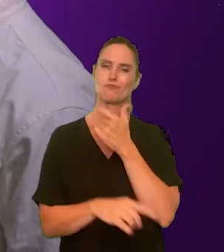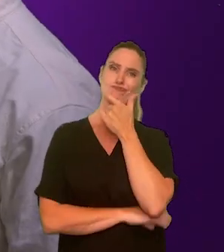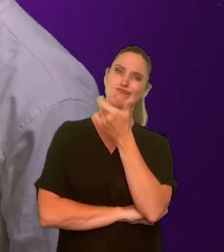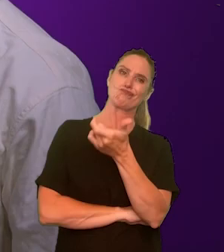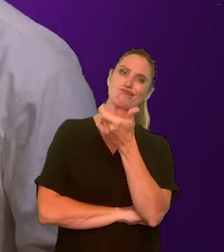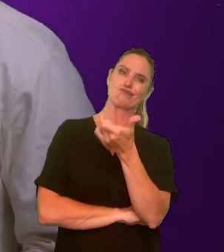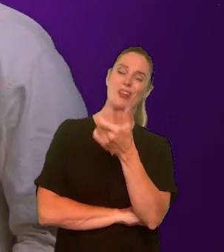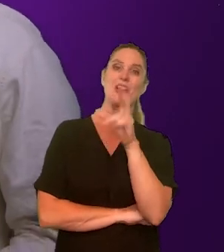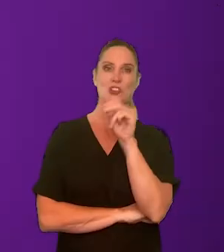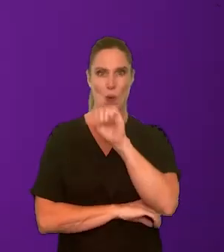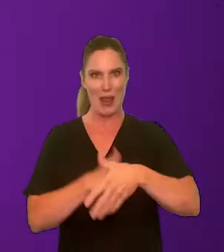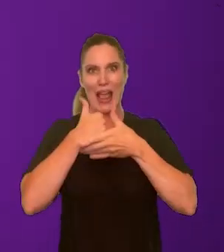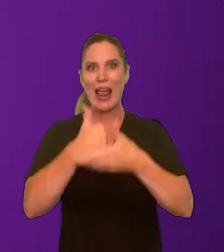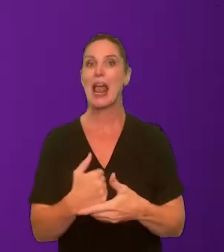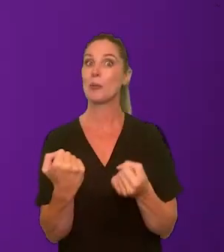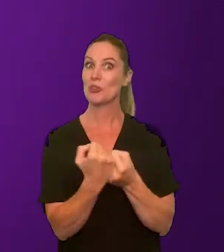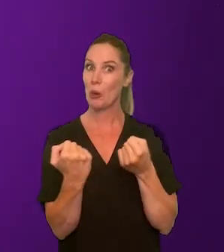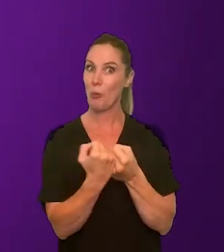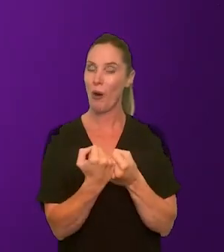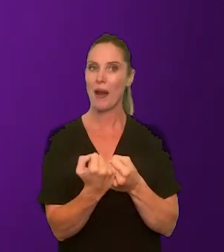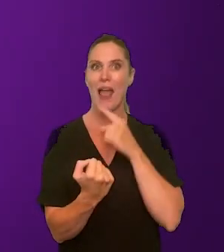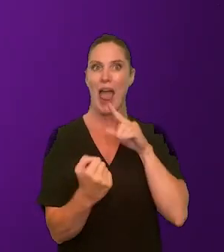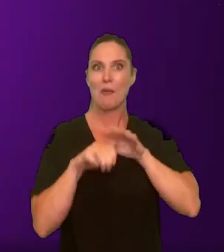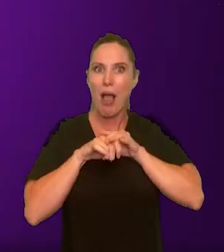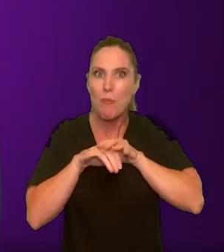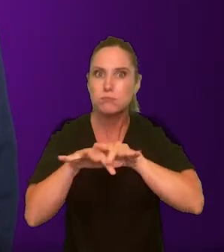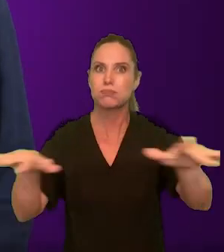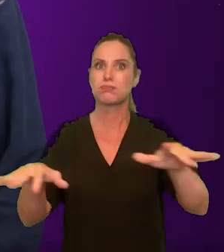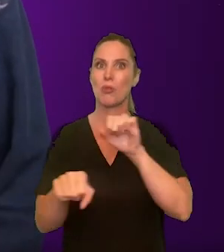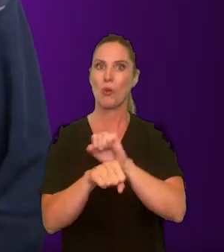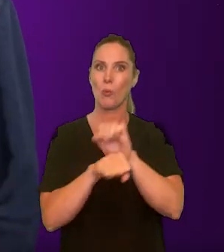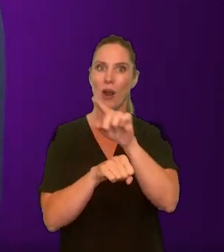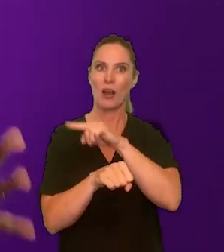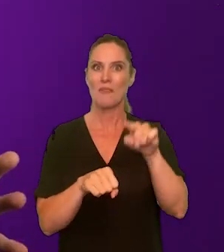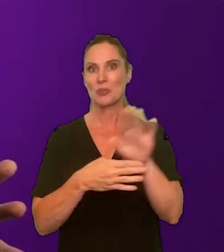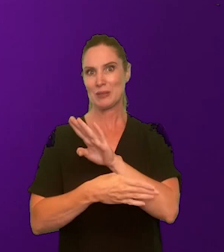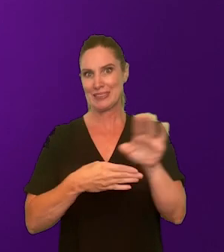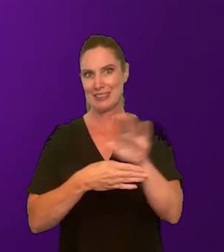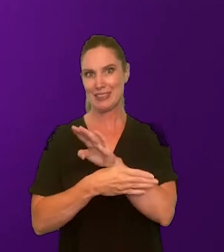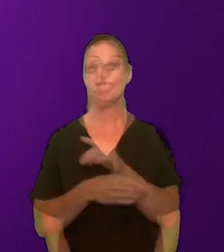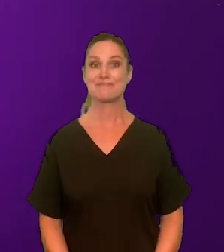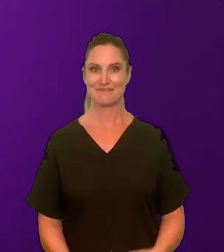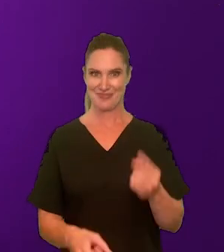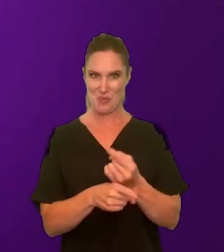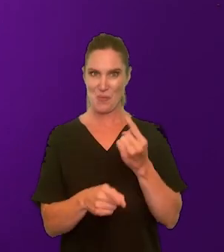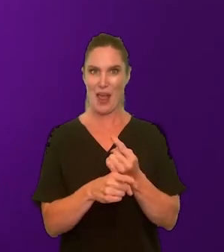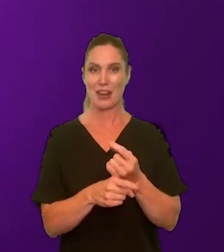We can all help support and amplify the work of these entrepreneurs. That's right, so don't be afraid to reach out